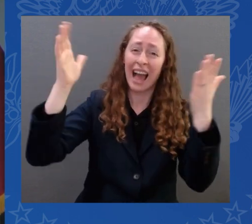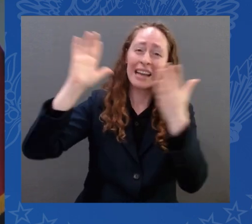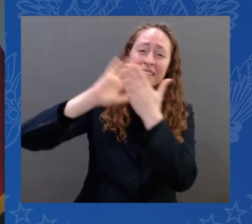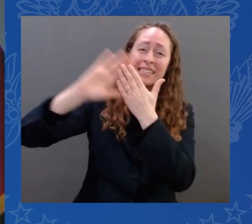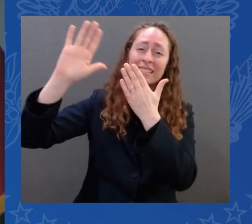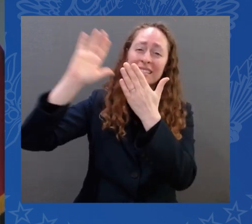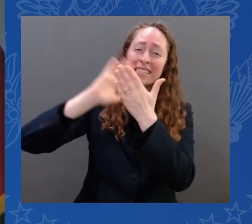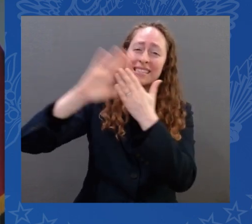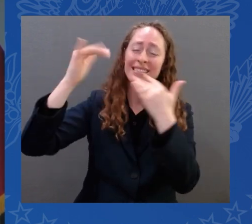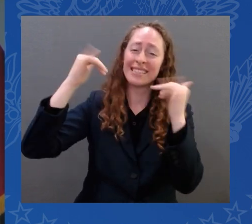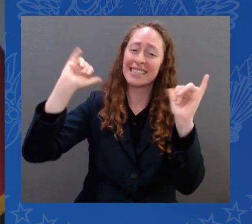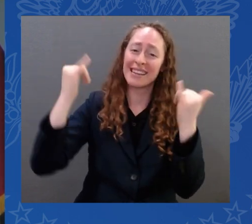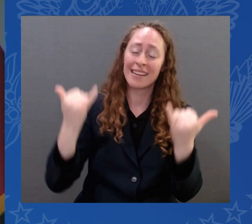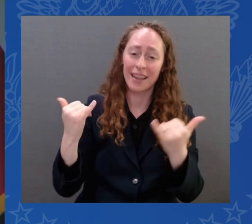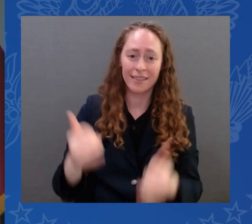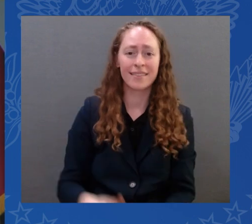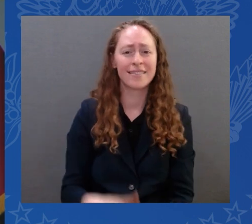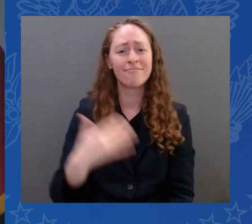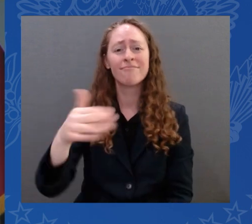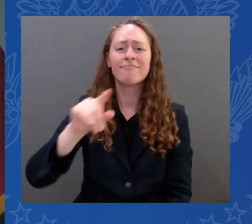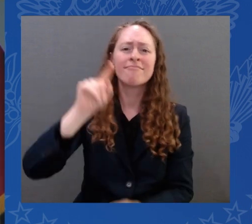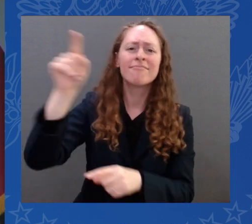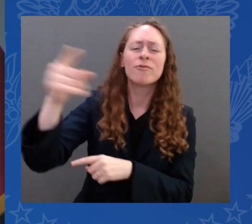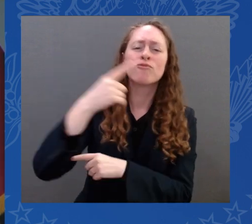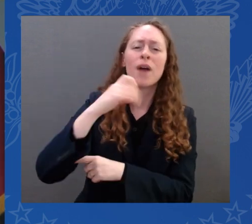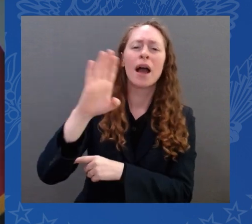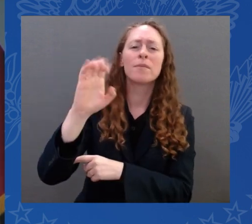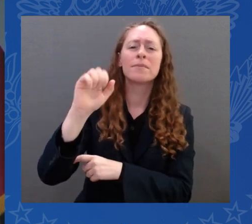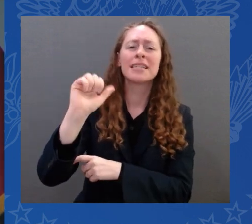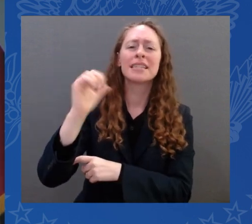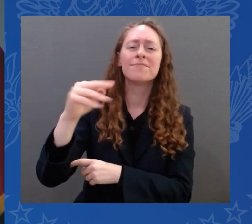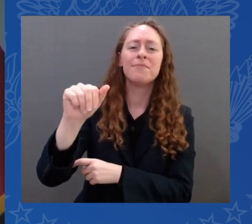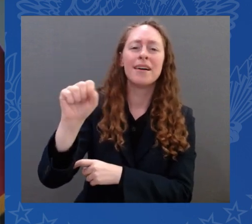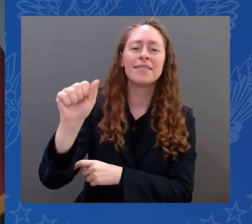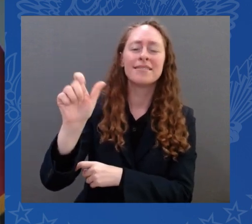And that helped -- and that helped the printers "earn their jump wings."